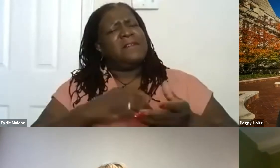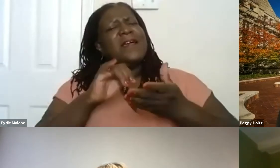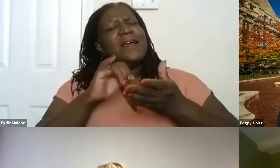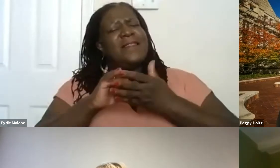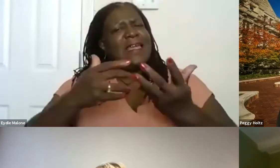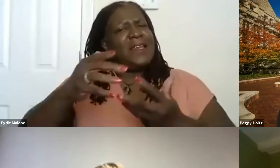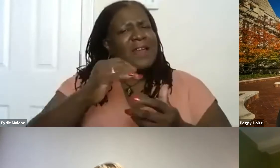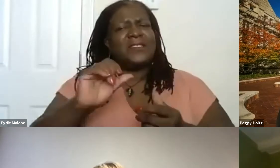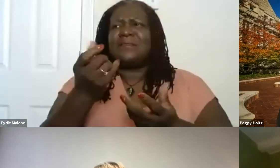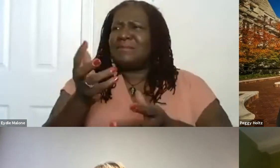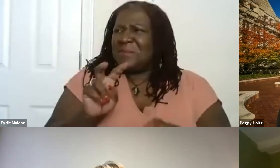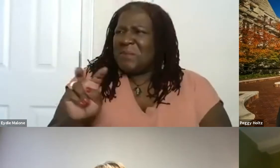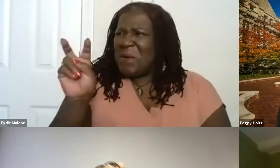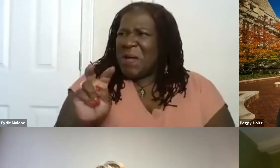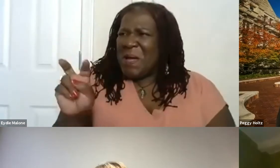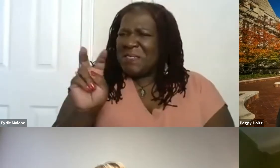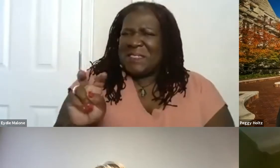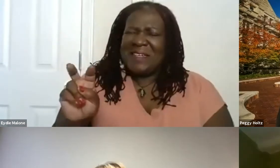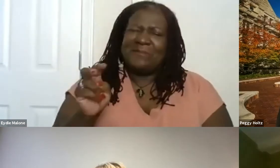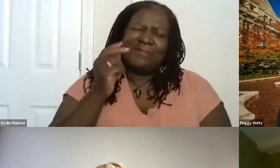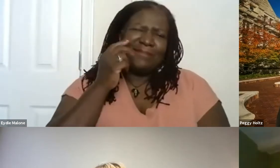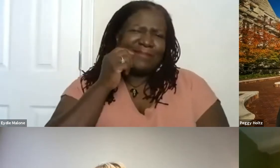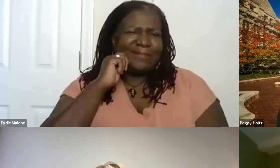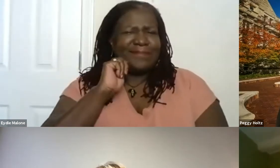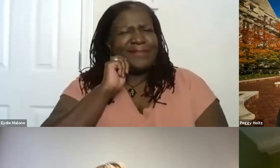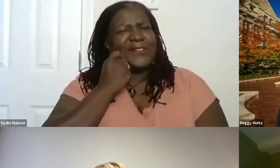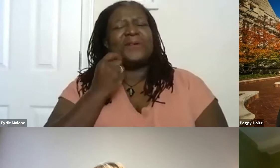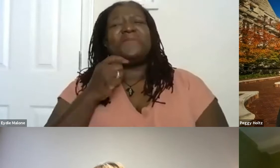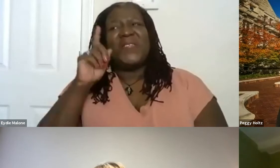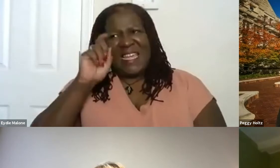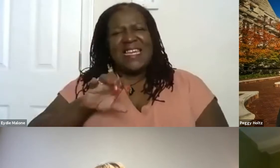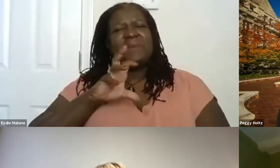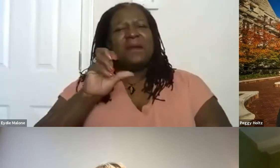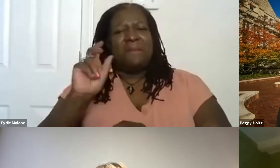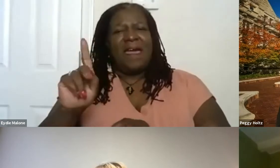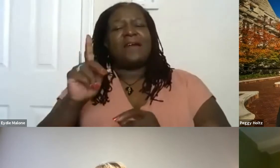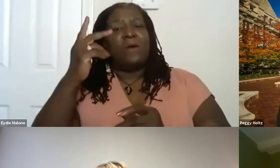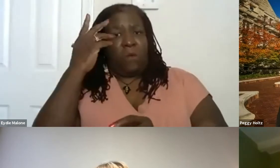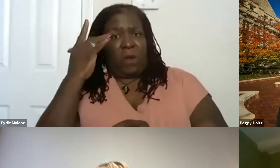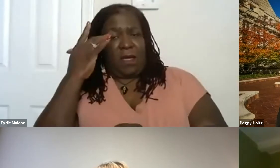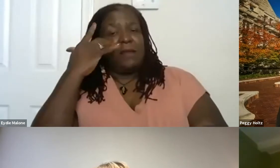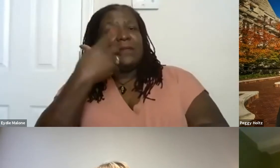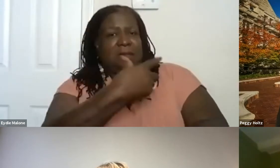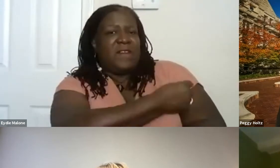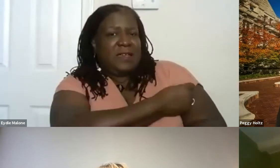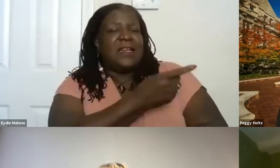So it was a definite need for him to be vaccinated, to be safe while in the community. He just